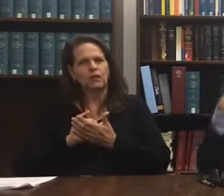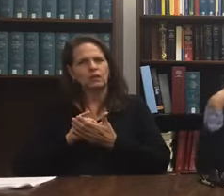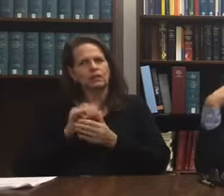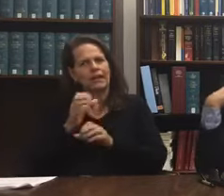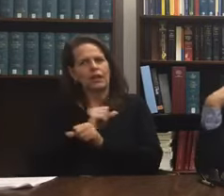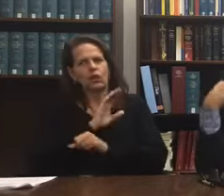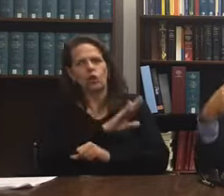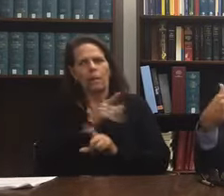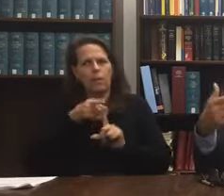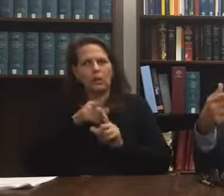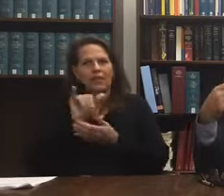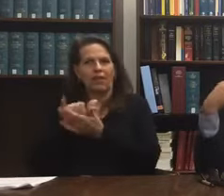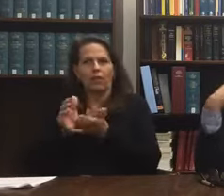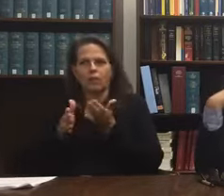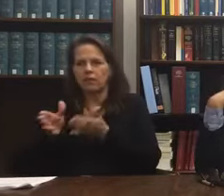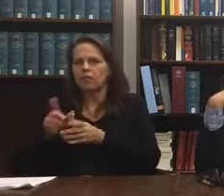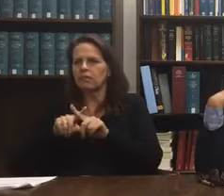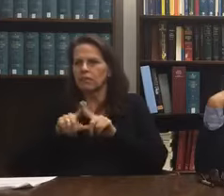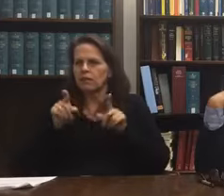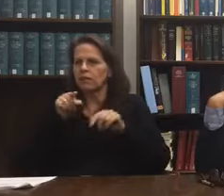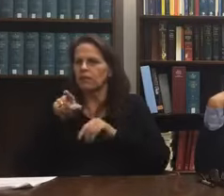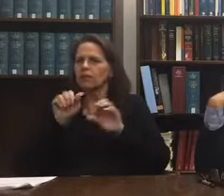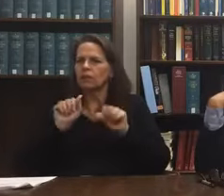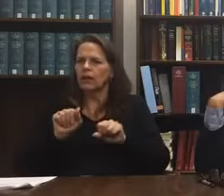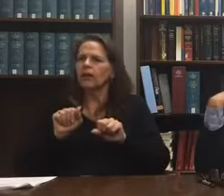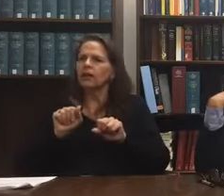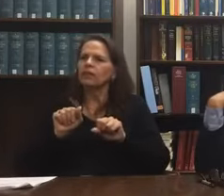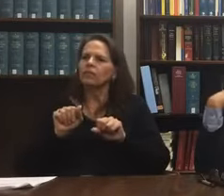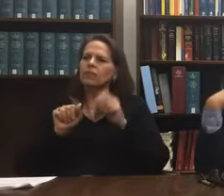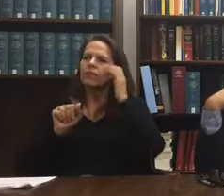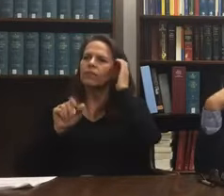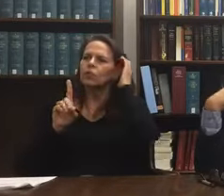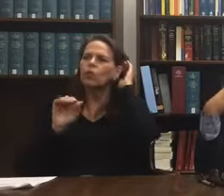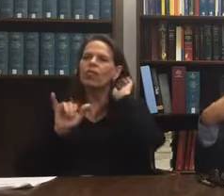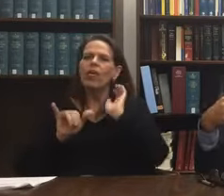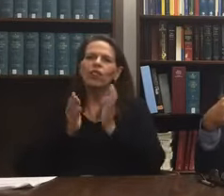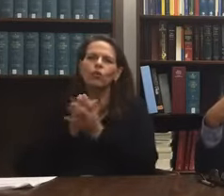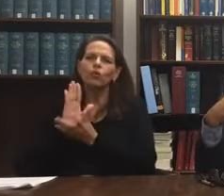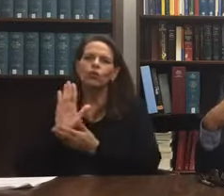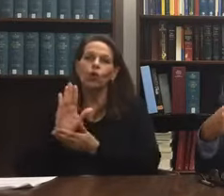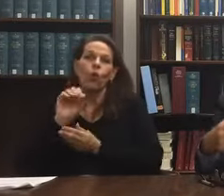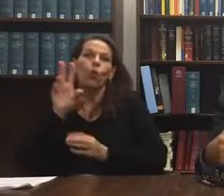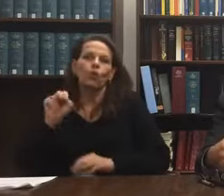way but you could also do it through your own testimony if there's an issue